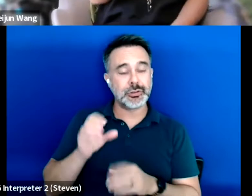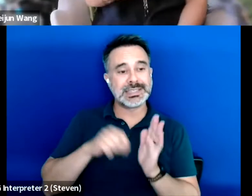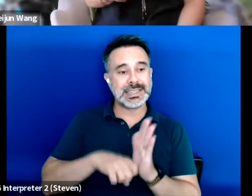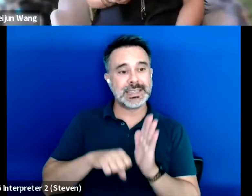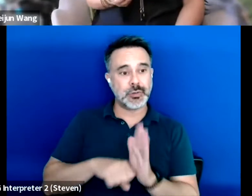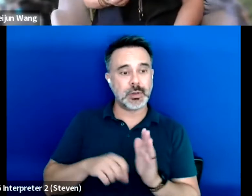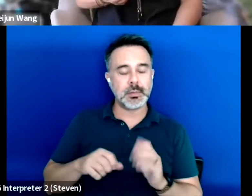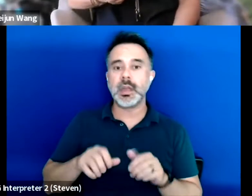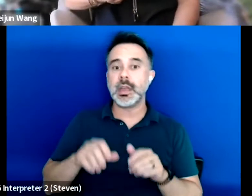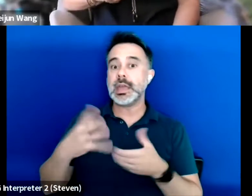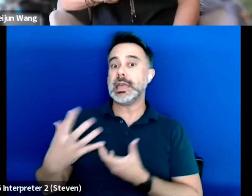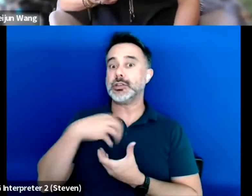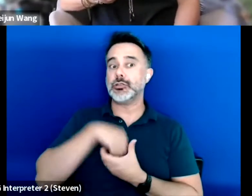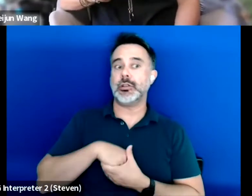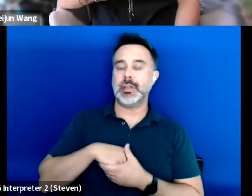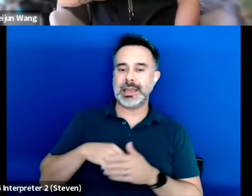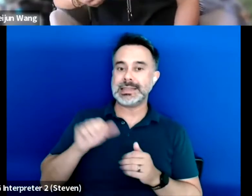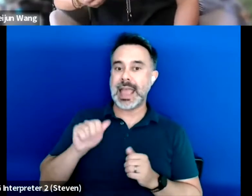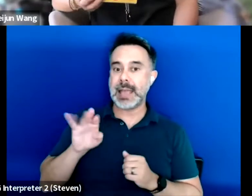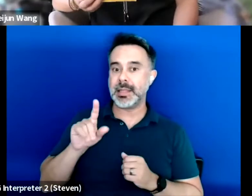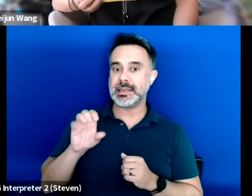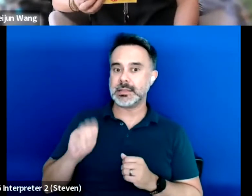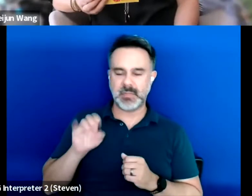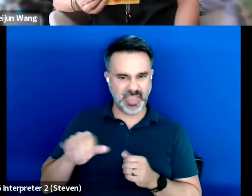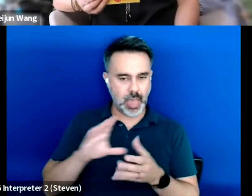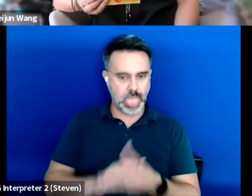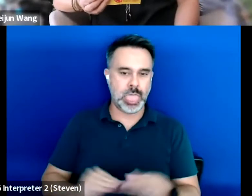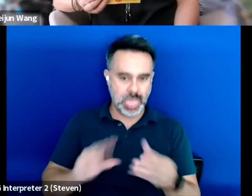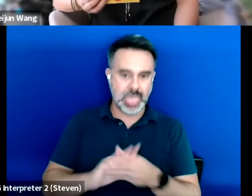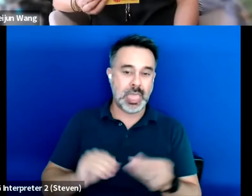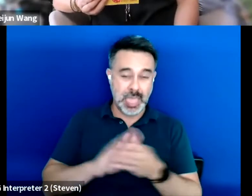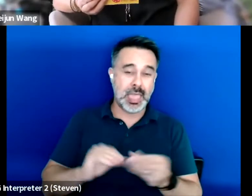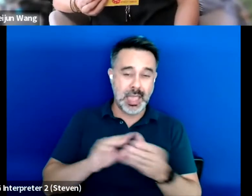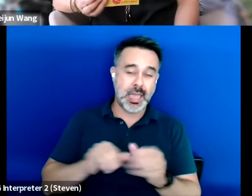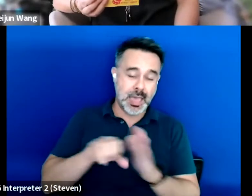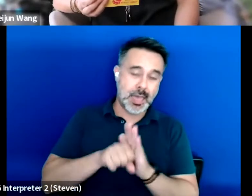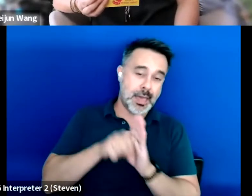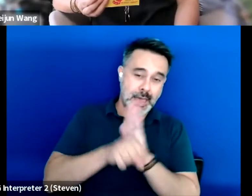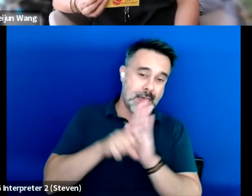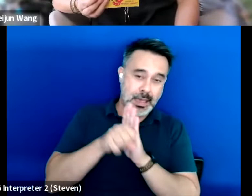so that people won't feel inadequate, quote/unquote, lazy, or unproductive,